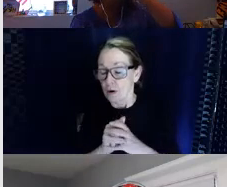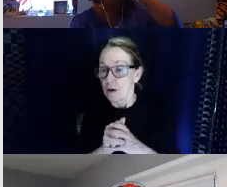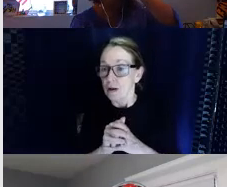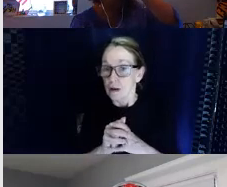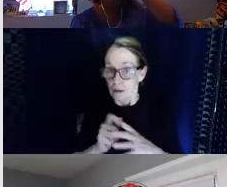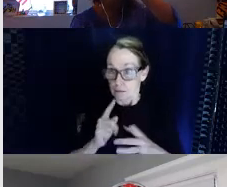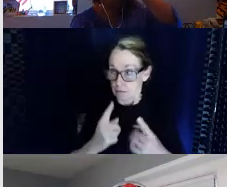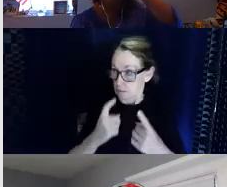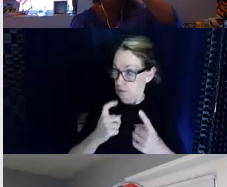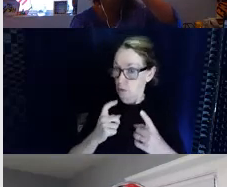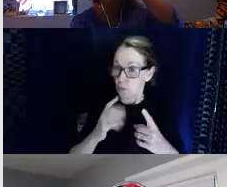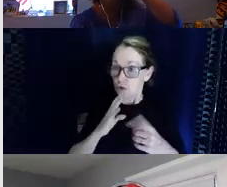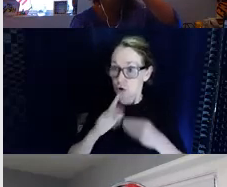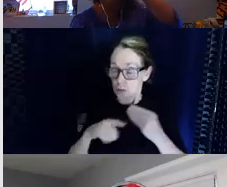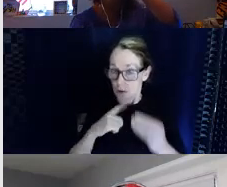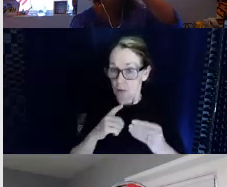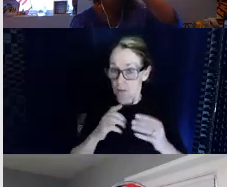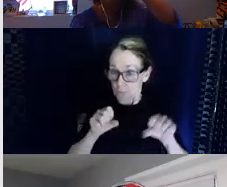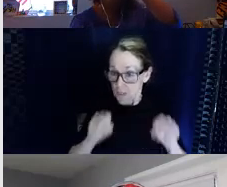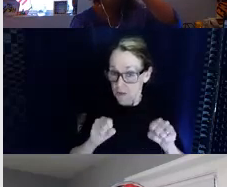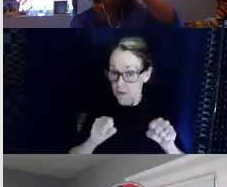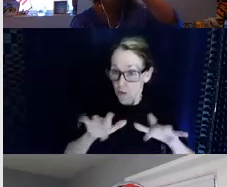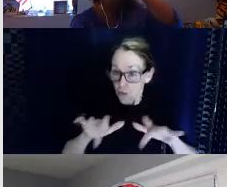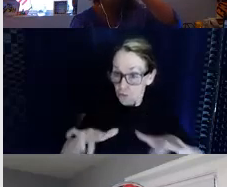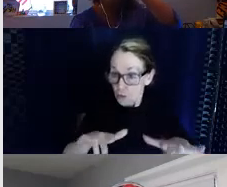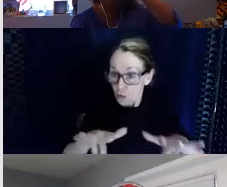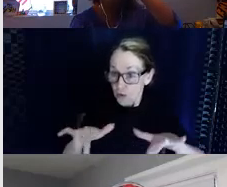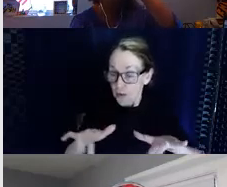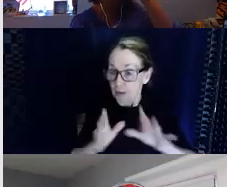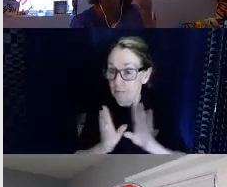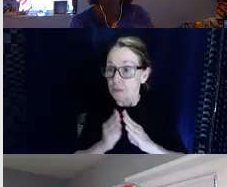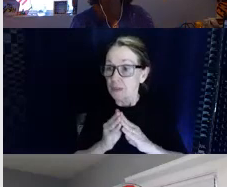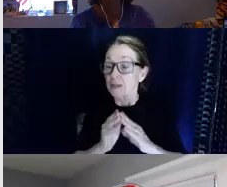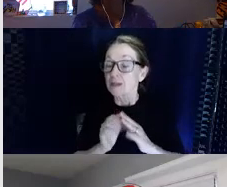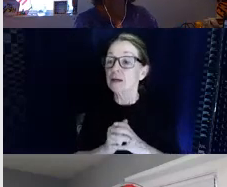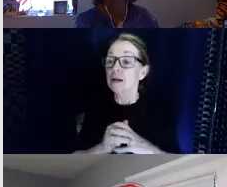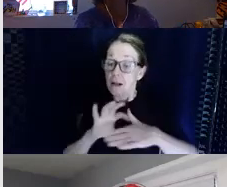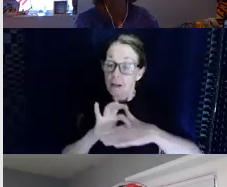AND THEN, I ADDED IN THE OPEN MEETINGS ACT WITH THE JUNE MEETING EXECUTIVE ORDER IN CASE ANYBODY WANTED TO REVIEW IT AND HAD QUESTIONED.